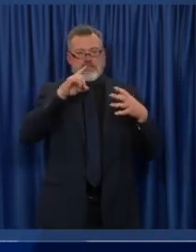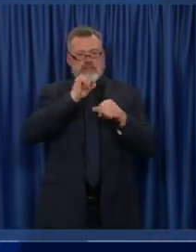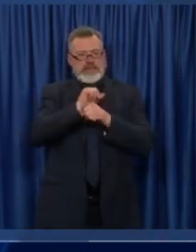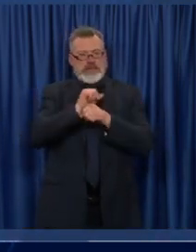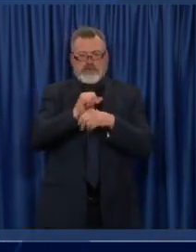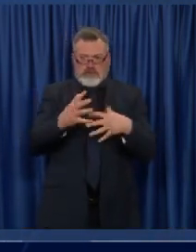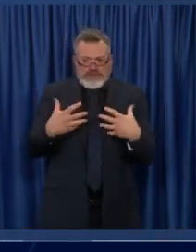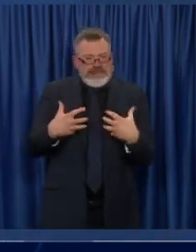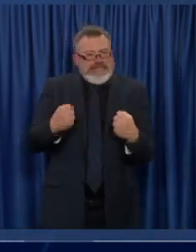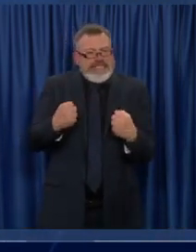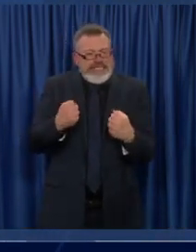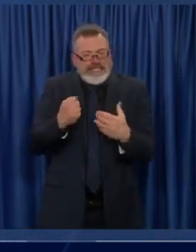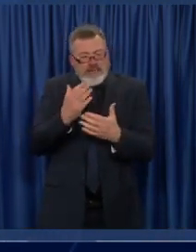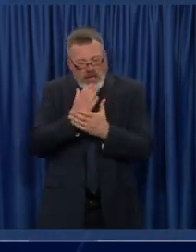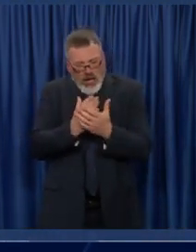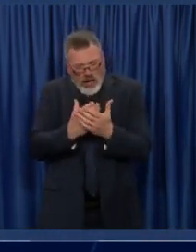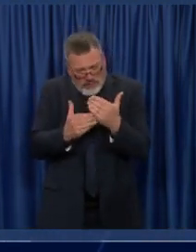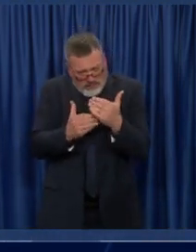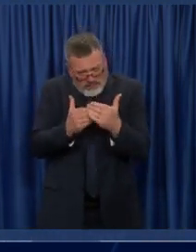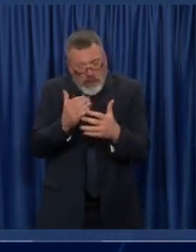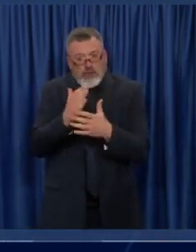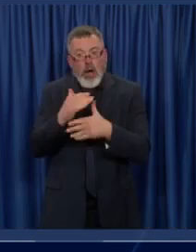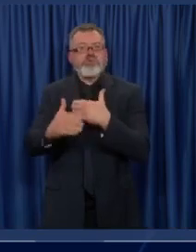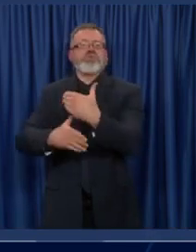SOME OF US ARE TORN AND HANGING ON.